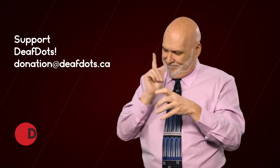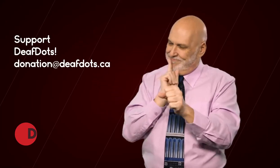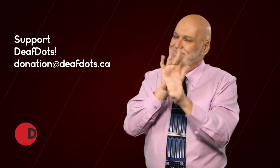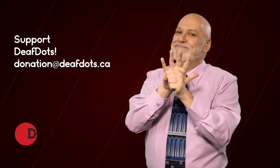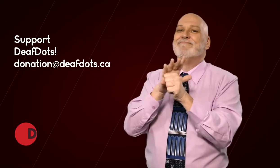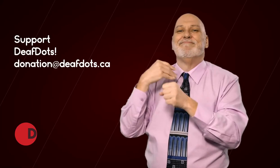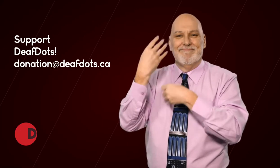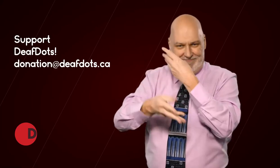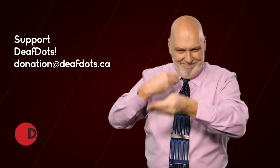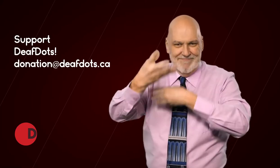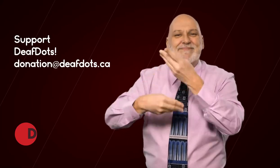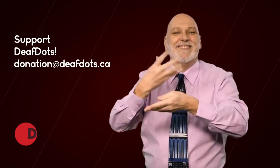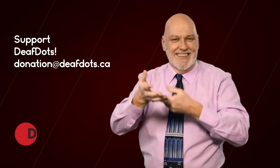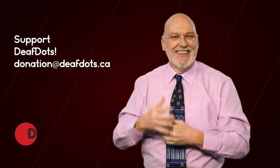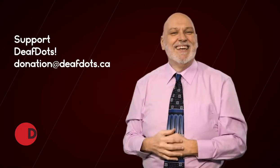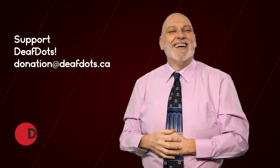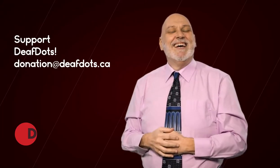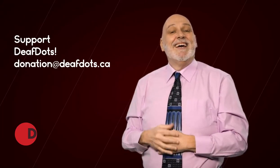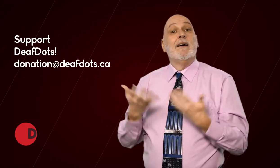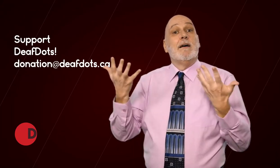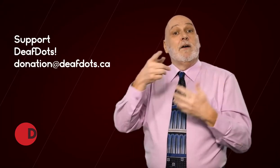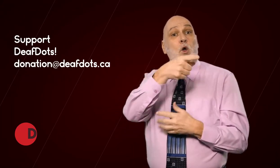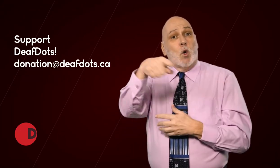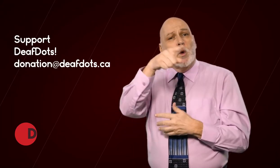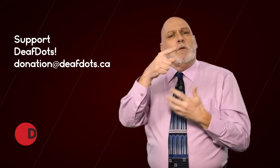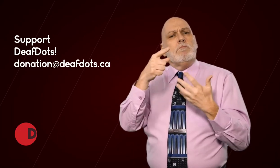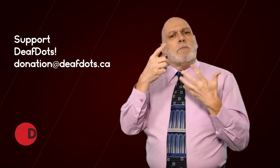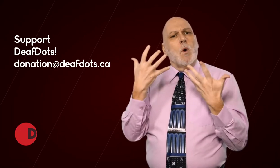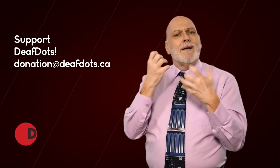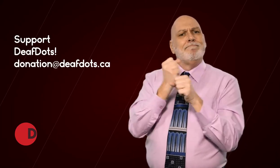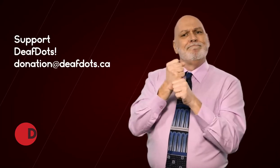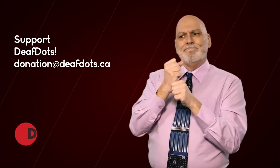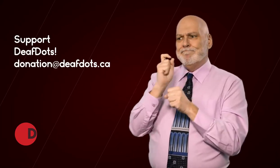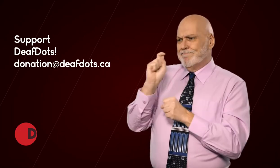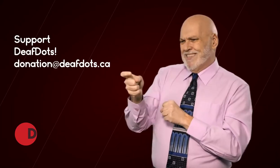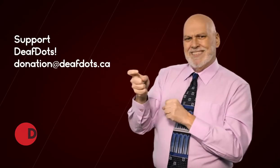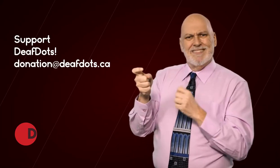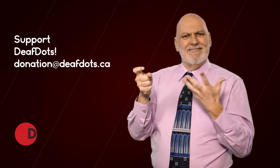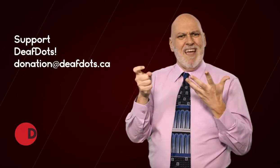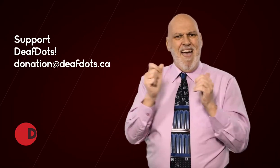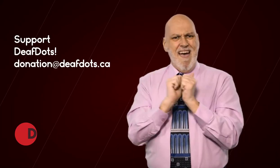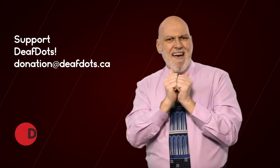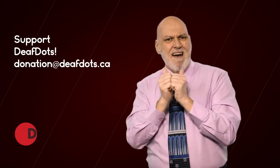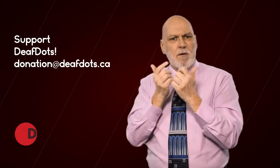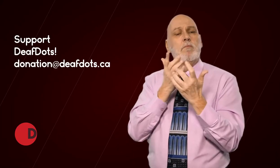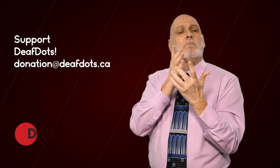improve and increase news coverage!